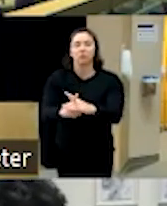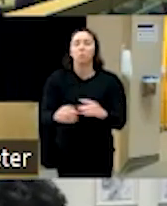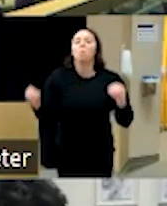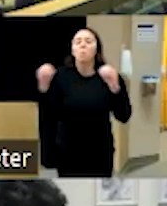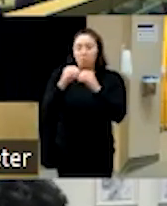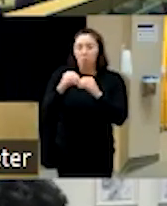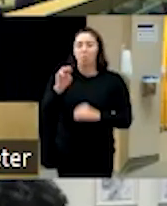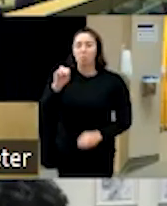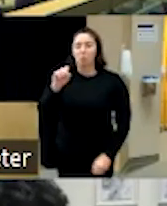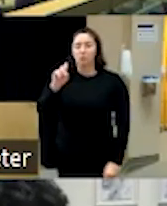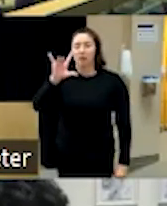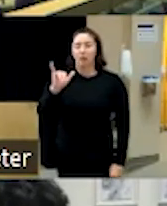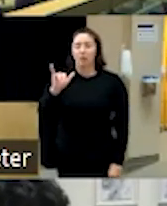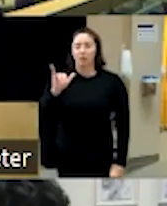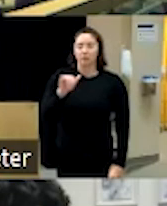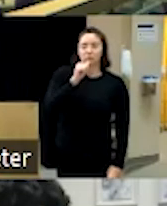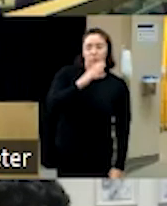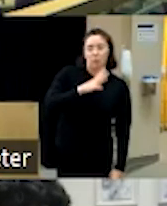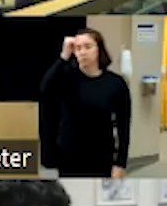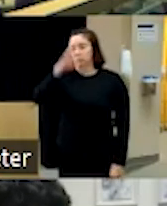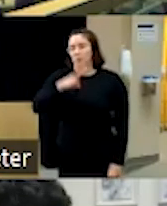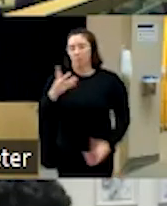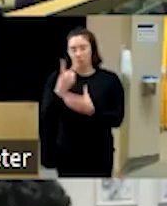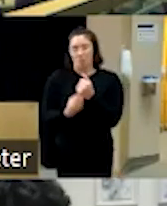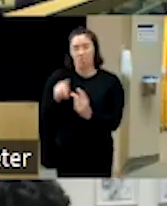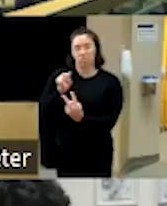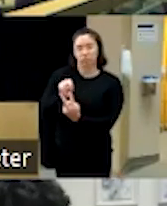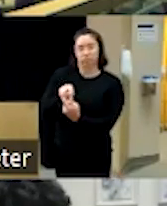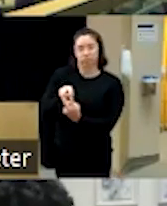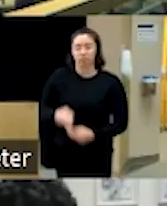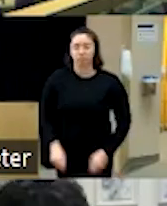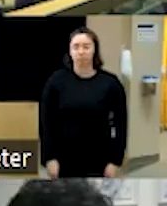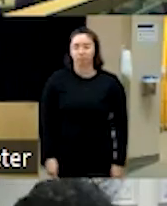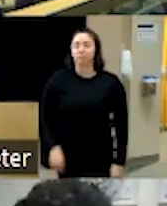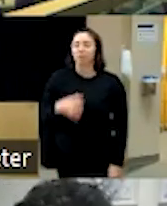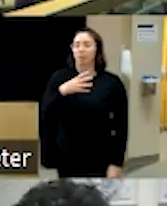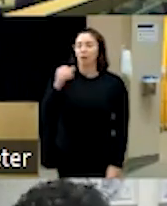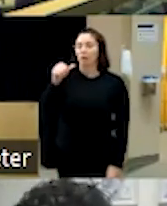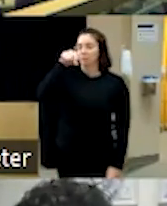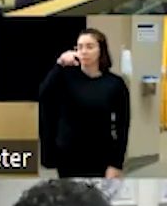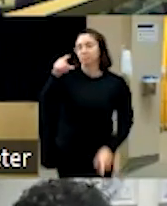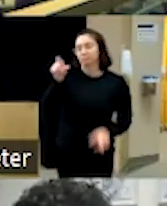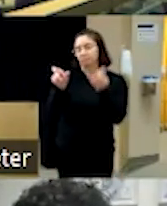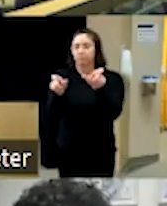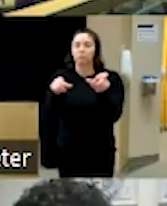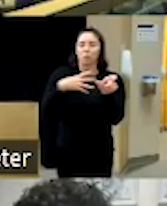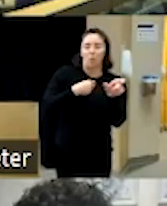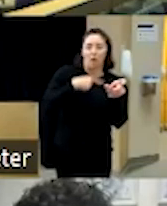between the Sexes so white is women and black as men there's also an increased mortality for